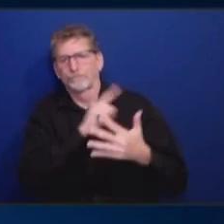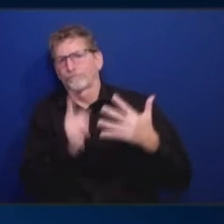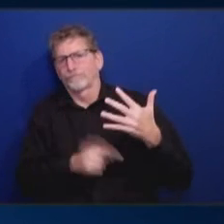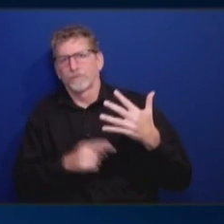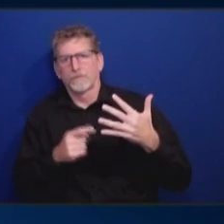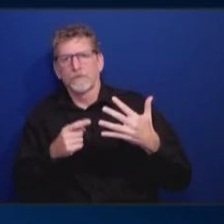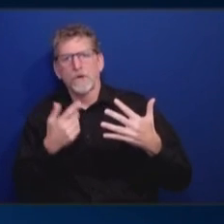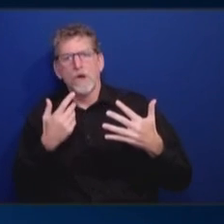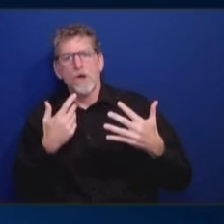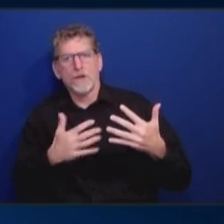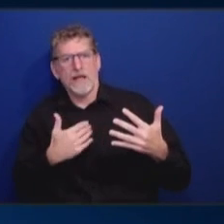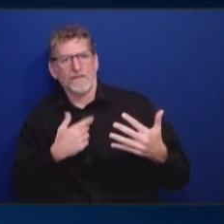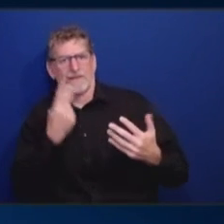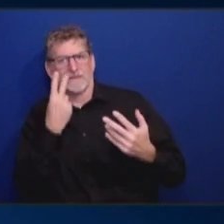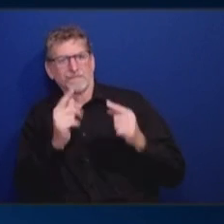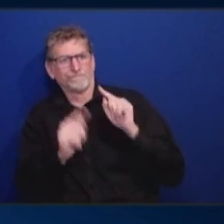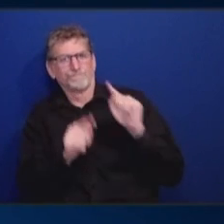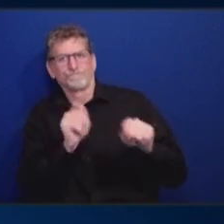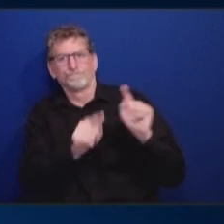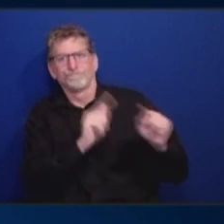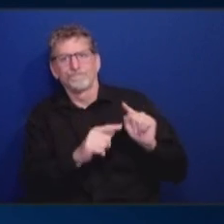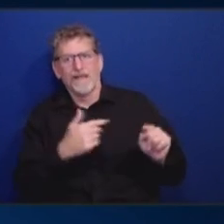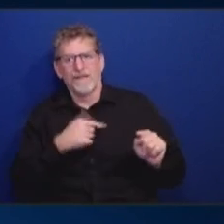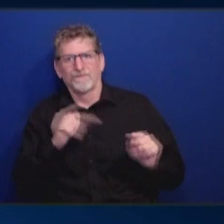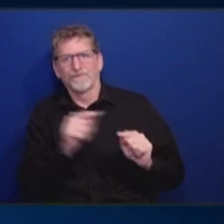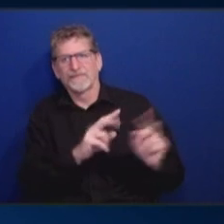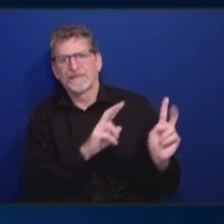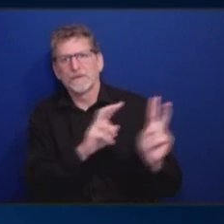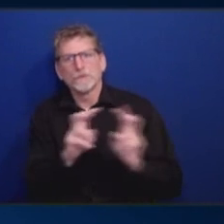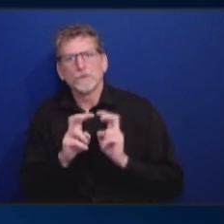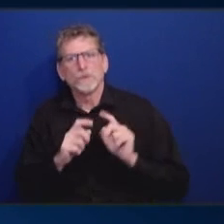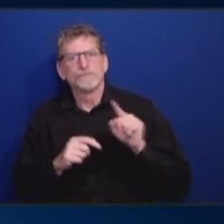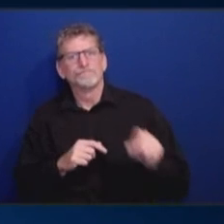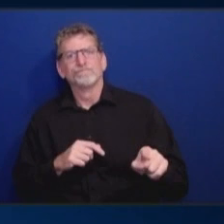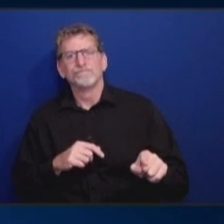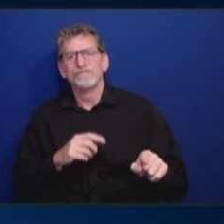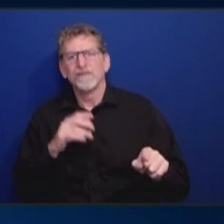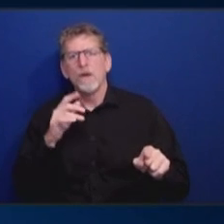are exactly the same kinds of health conditions that make people more vulnerable to heatwaves,